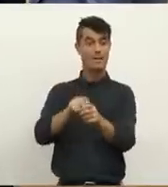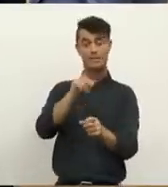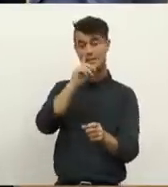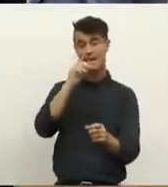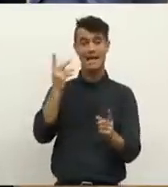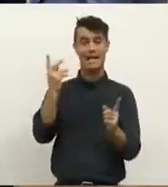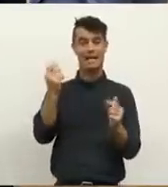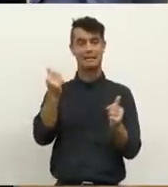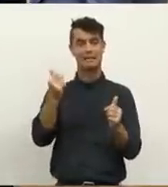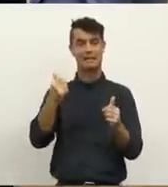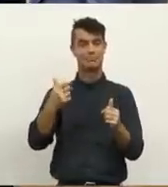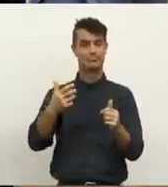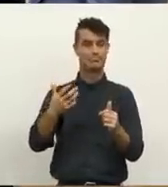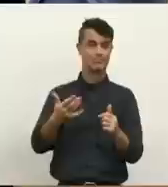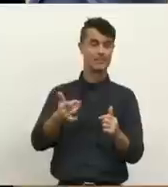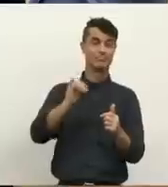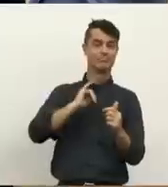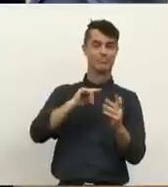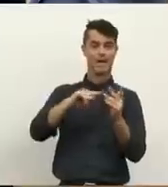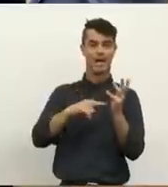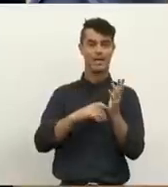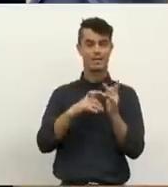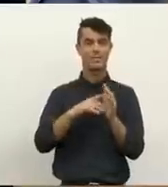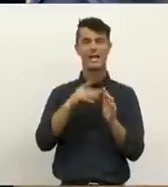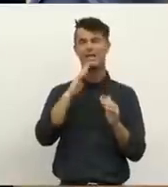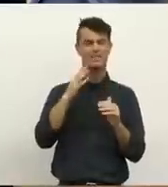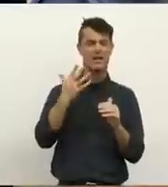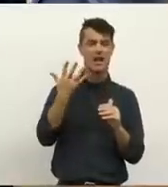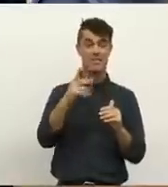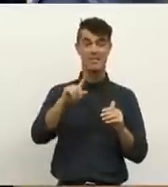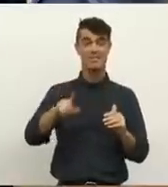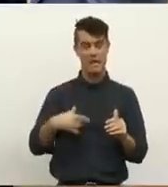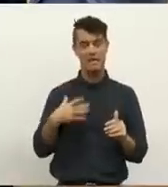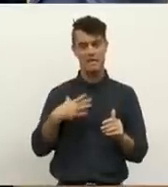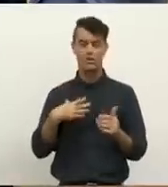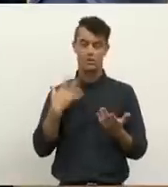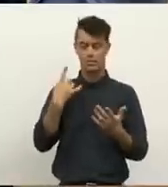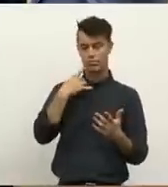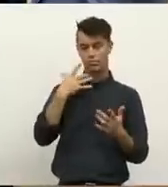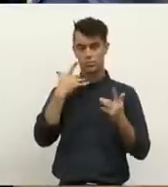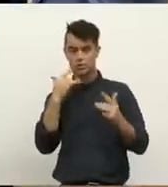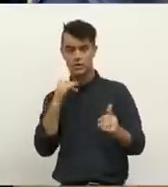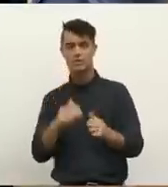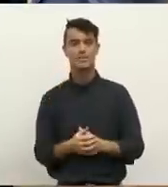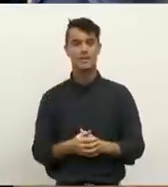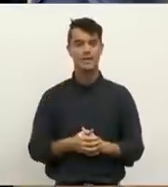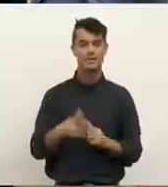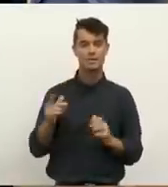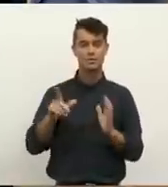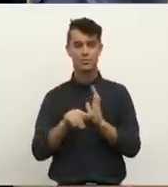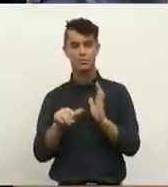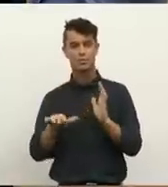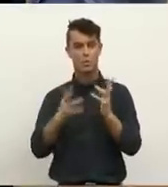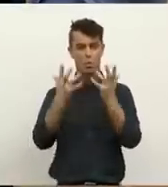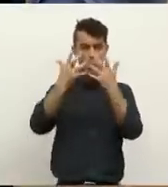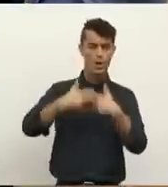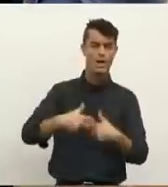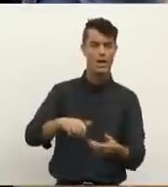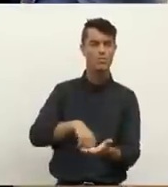If it's above 15,000, there's a lot more due diligence and a lot more checks we need to do to measure... It takes time to work out the right solution so everybody's confident.